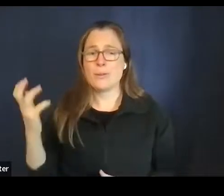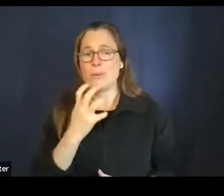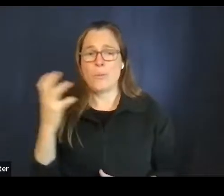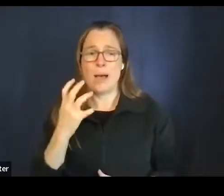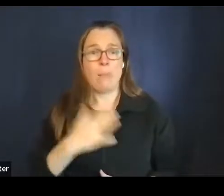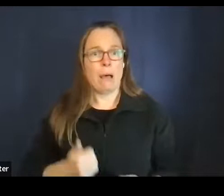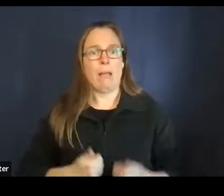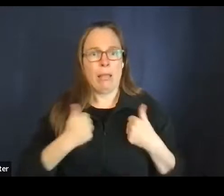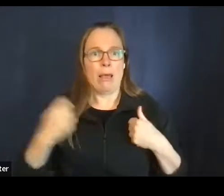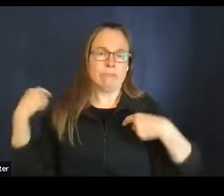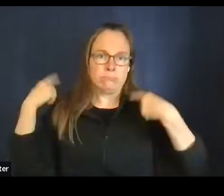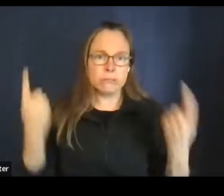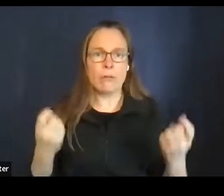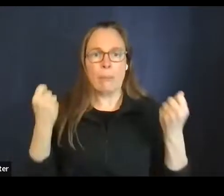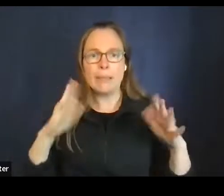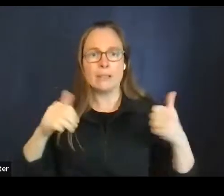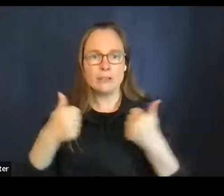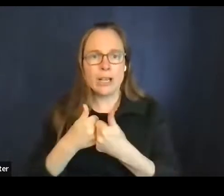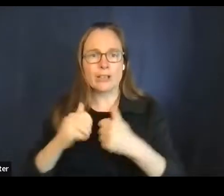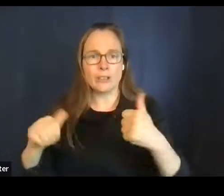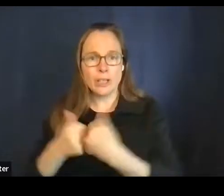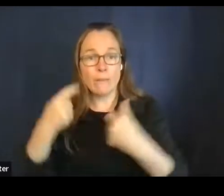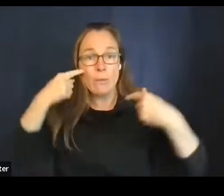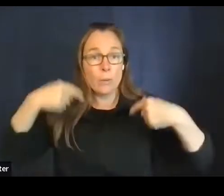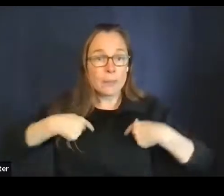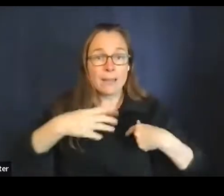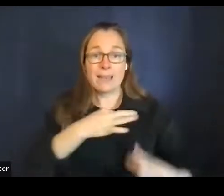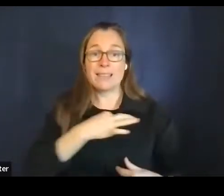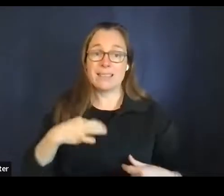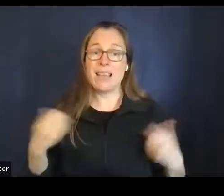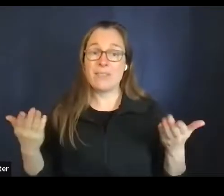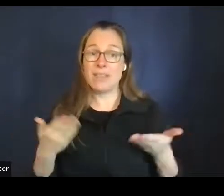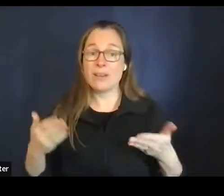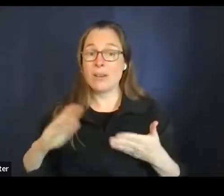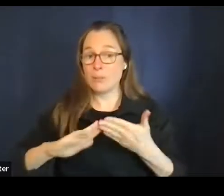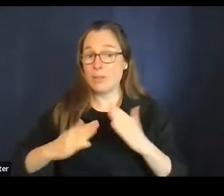I think, for me and for the staff here at City Portland.